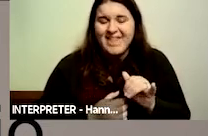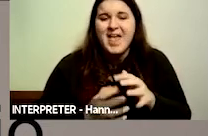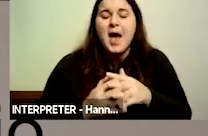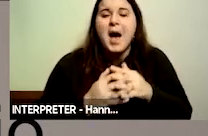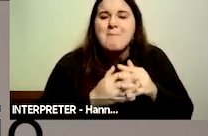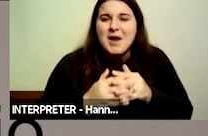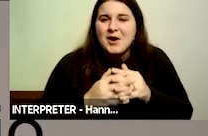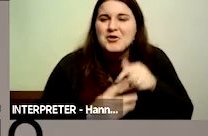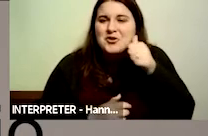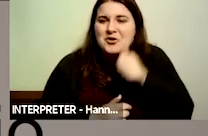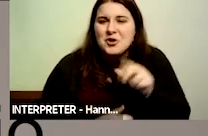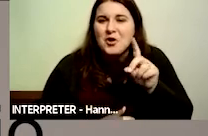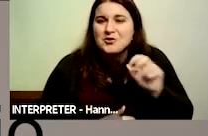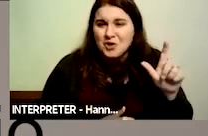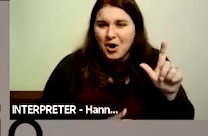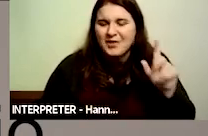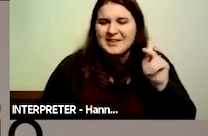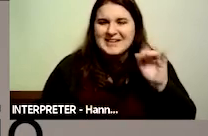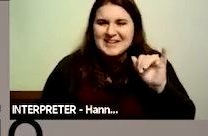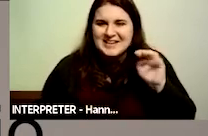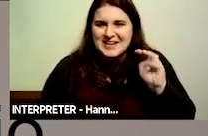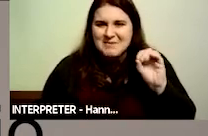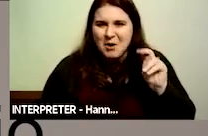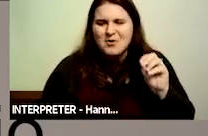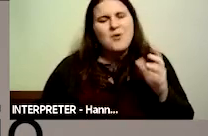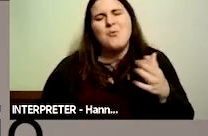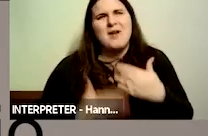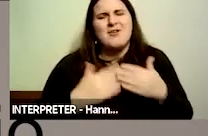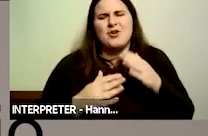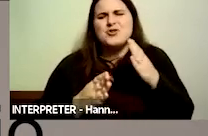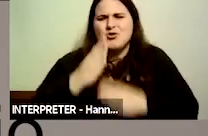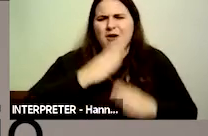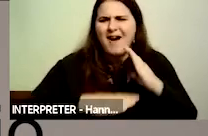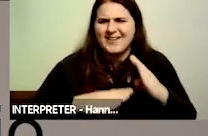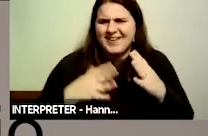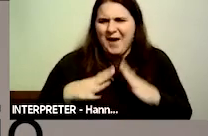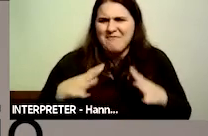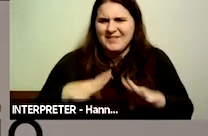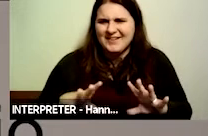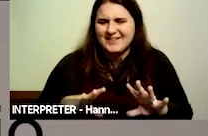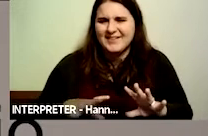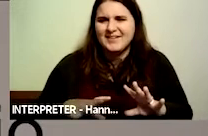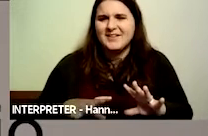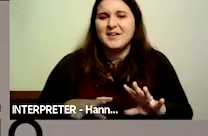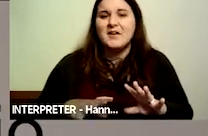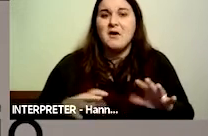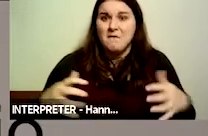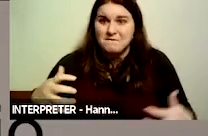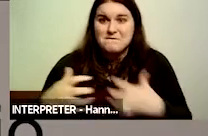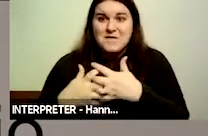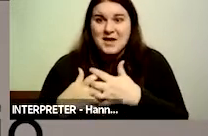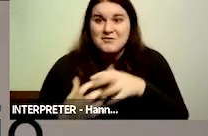Ben Woelk: Komodo or you know karate outfit and found out that it fitted fit Richie doll more